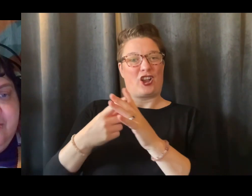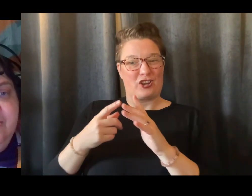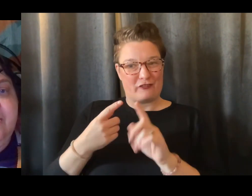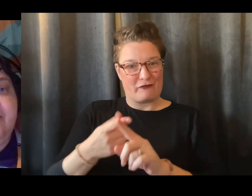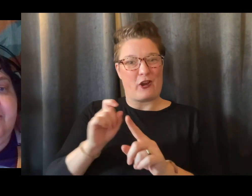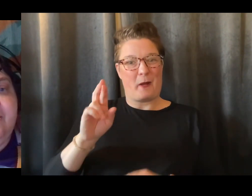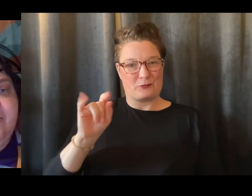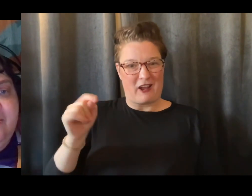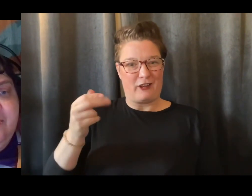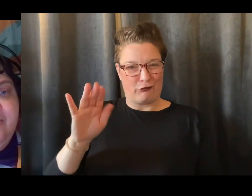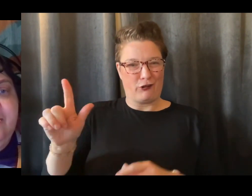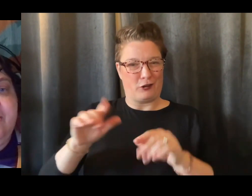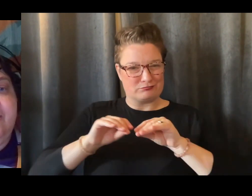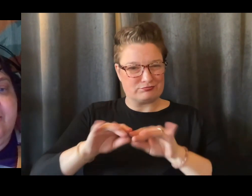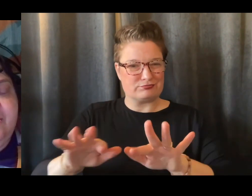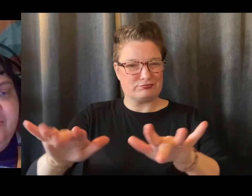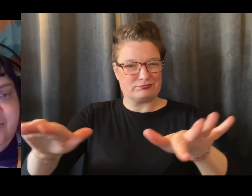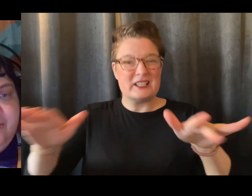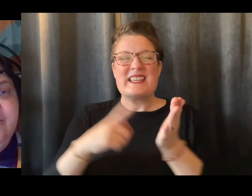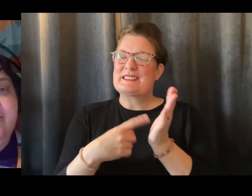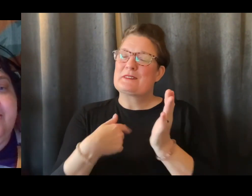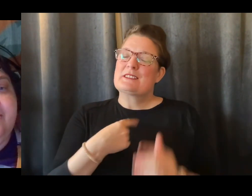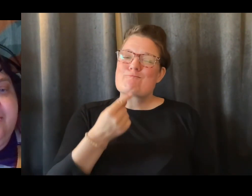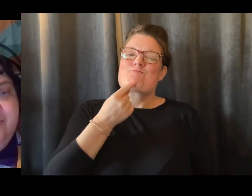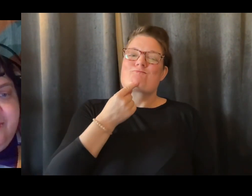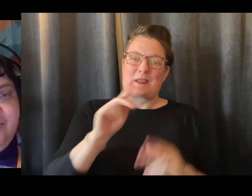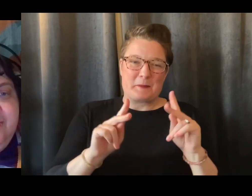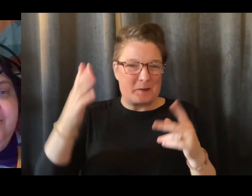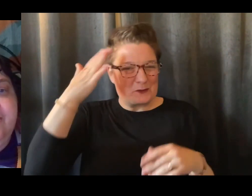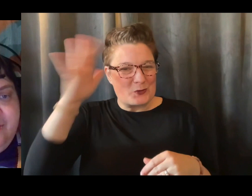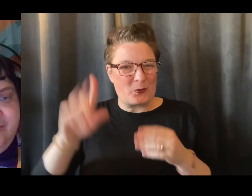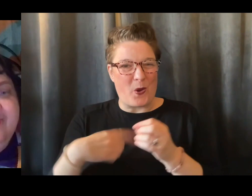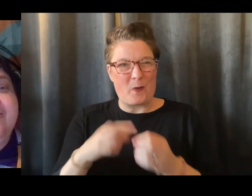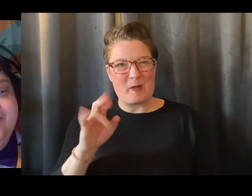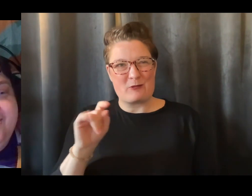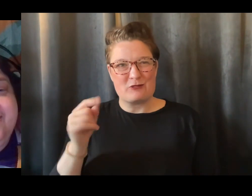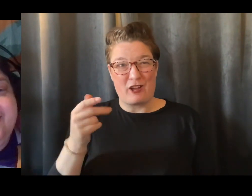about Riot Grrrl, but we see it all the ripple effects all the time. It's so fantastic. Nomy: Mm-hmm.